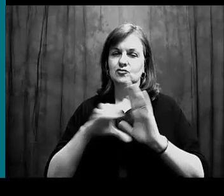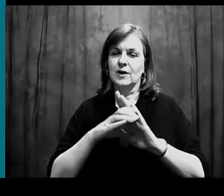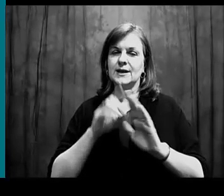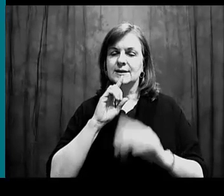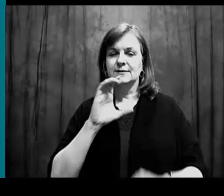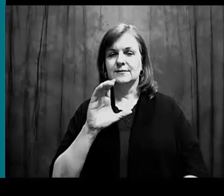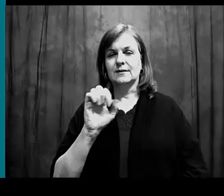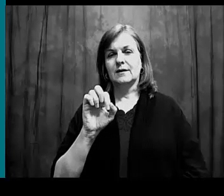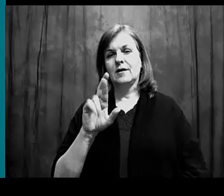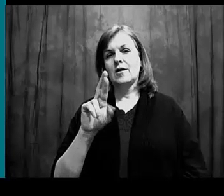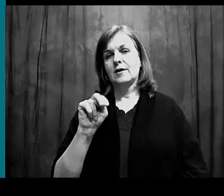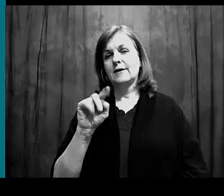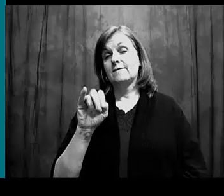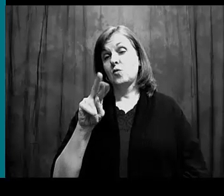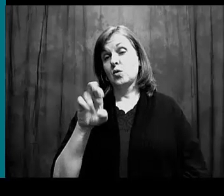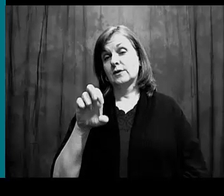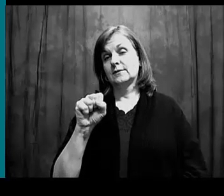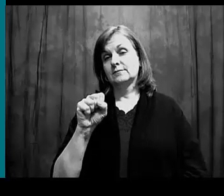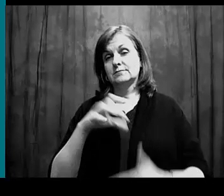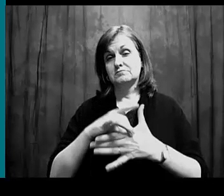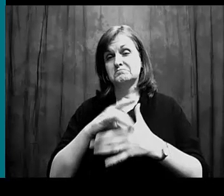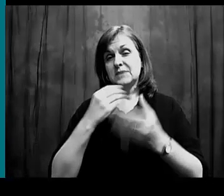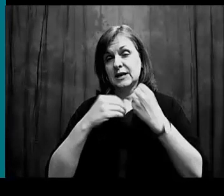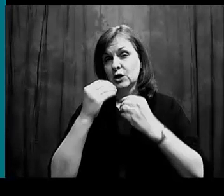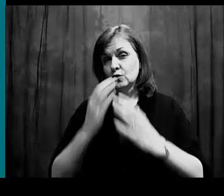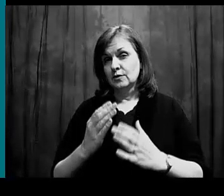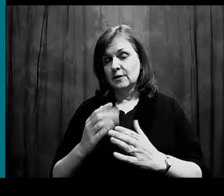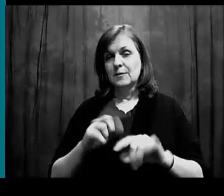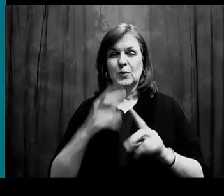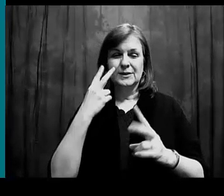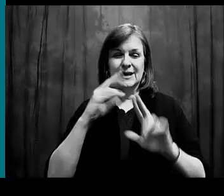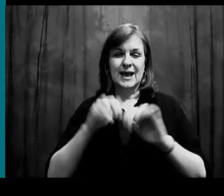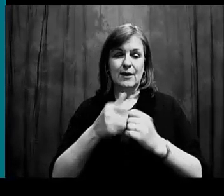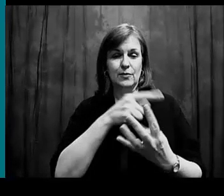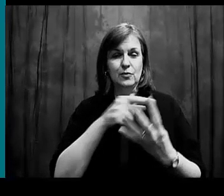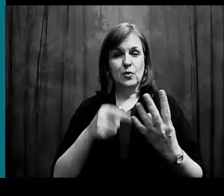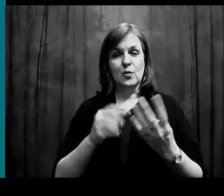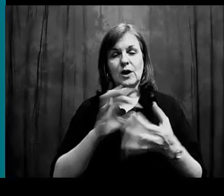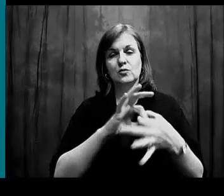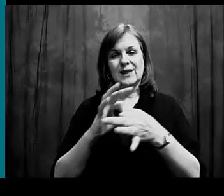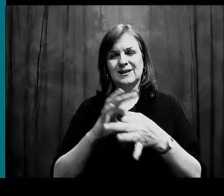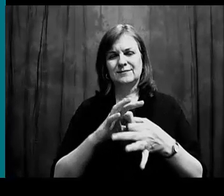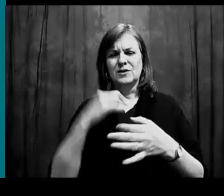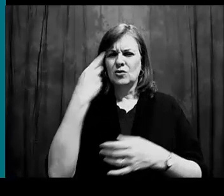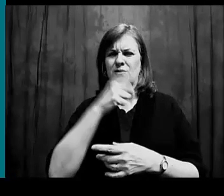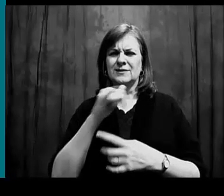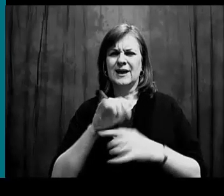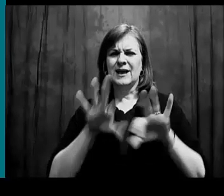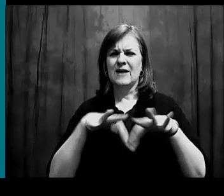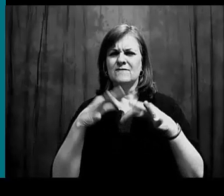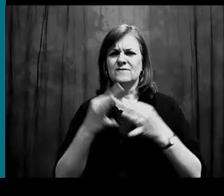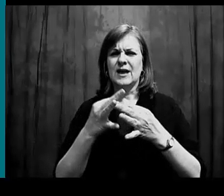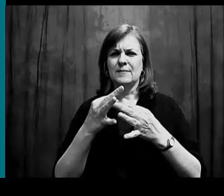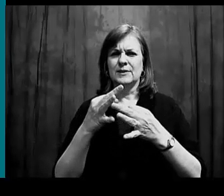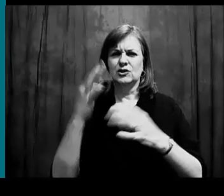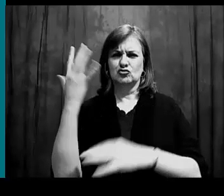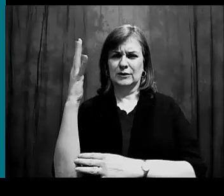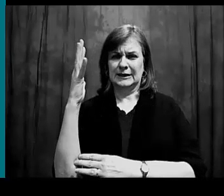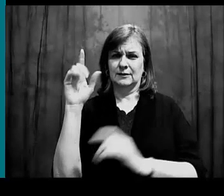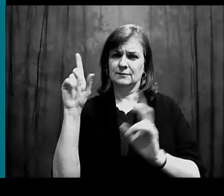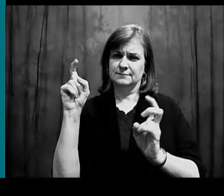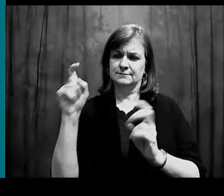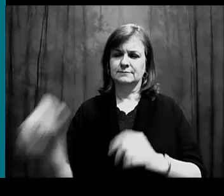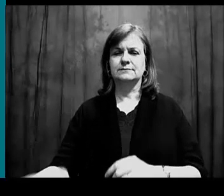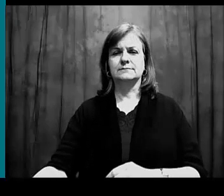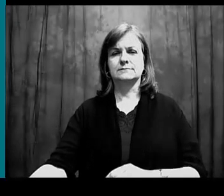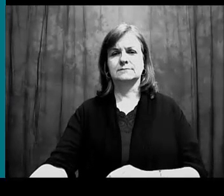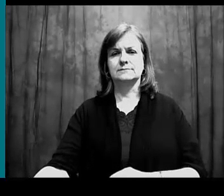carnivores but when we think about their relatedness -- it looks kind like a family tree you. this shouldn't be a surprise to you